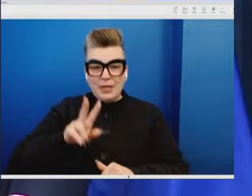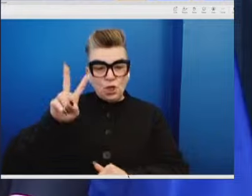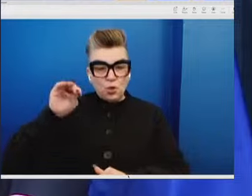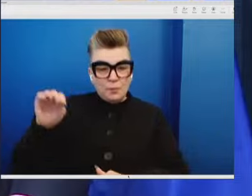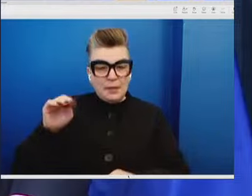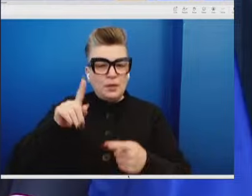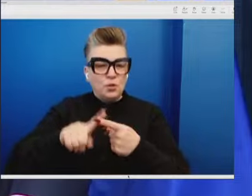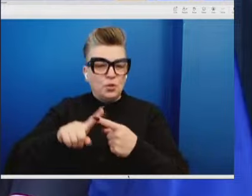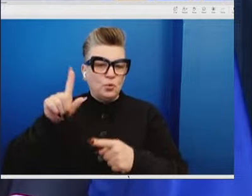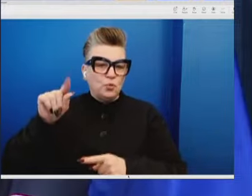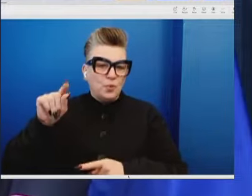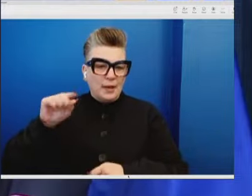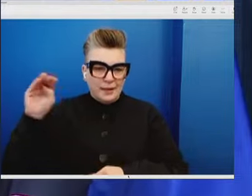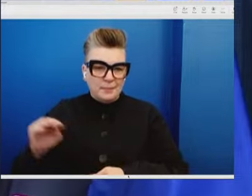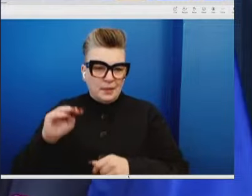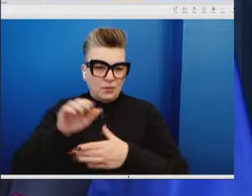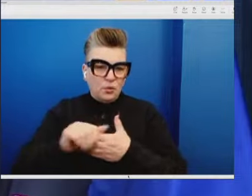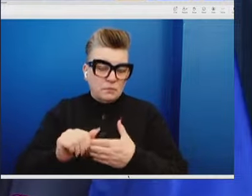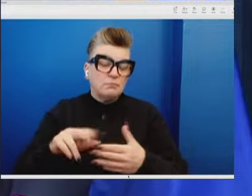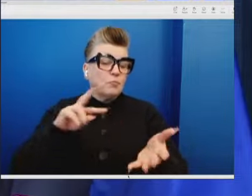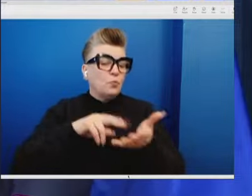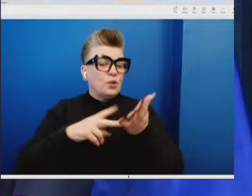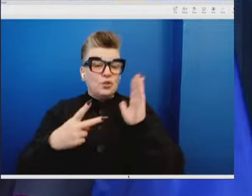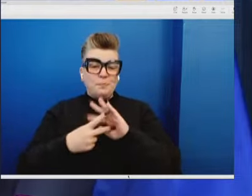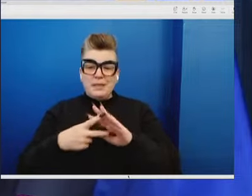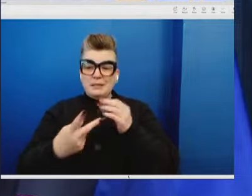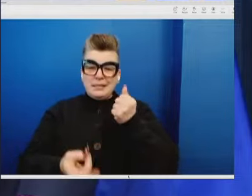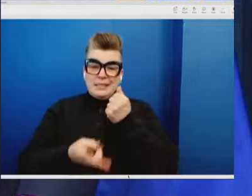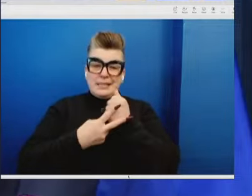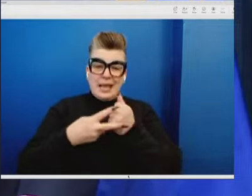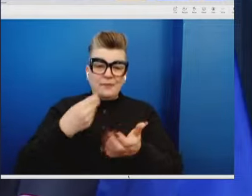it'll be savings for both the federal government and the state government as well. The states will